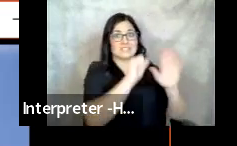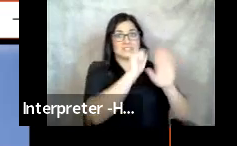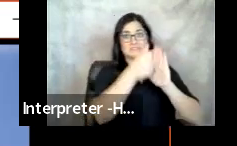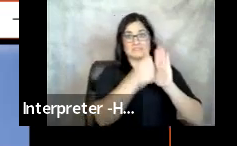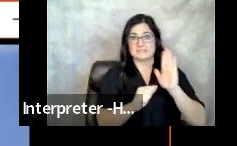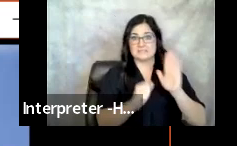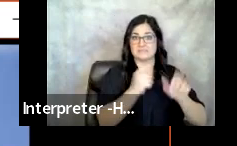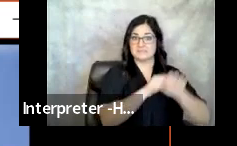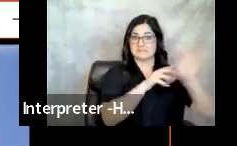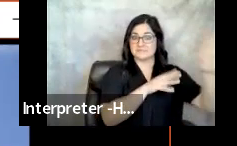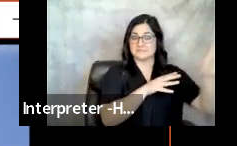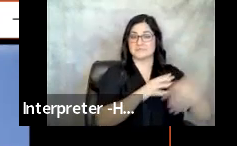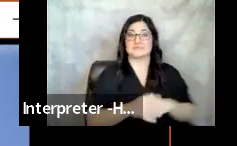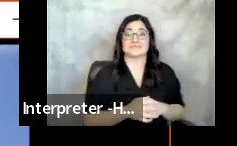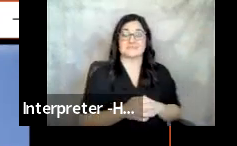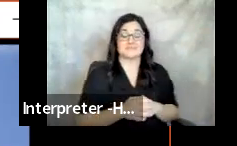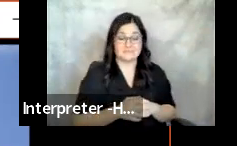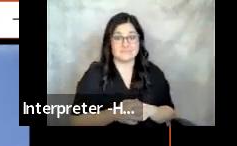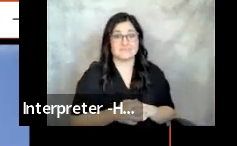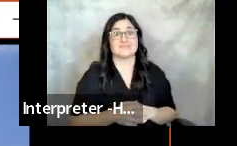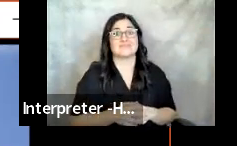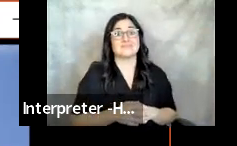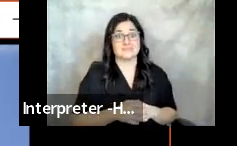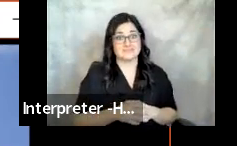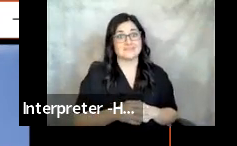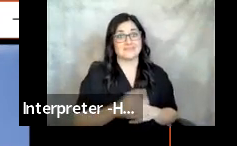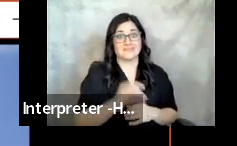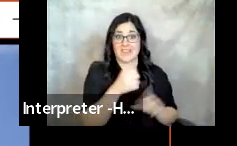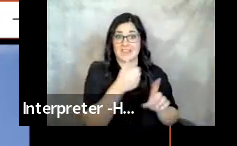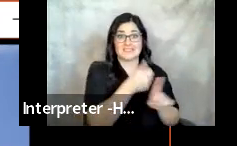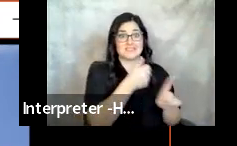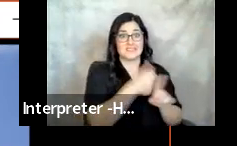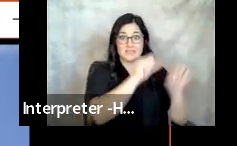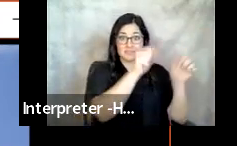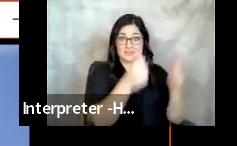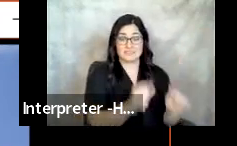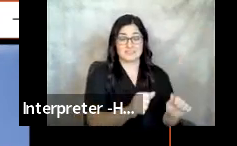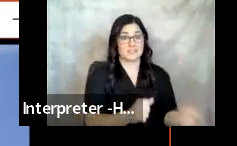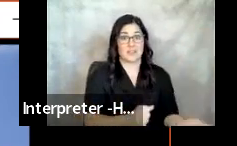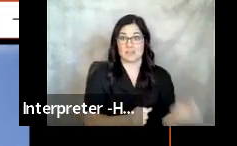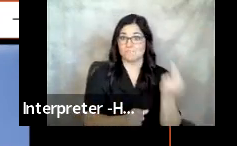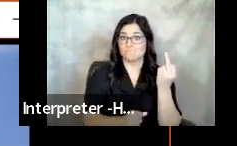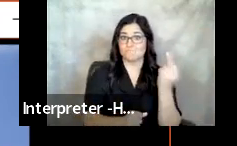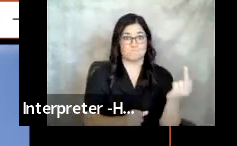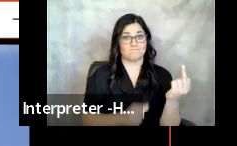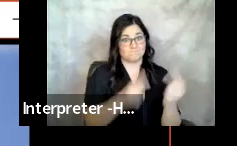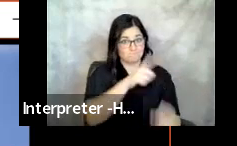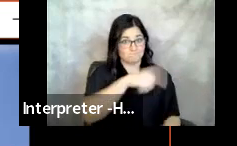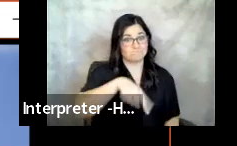Talk about the triumphalist middle finger. A celebration of genocide.